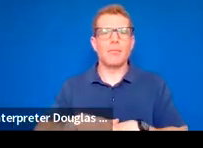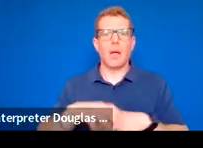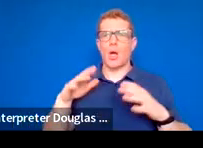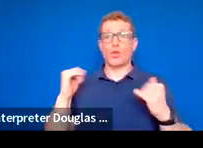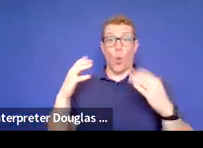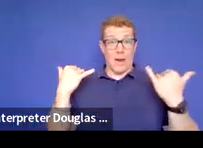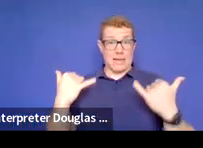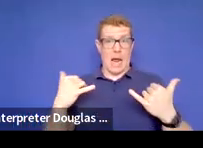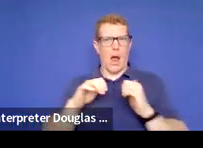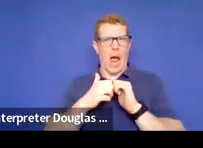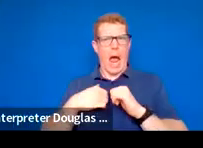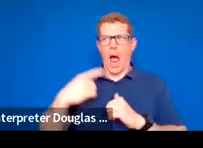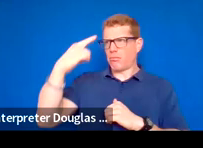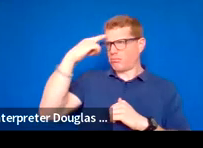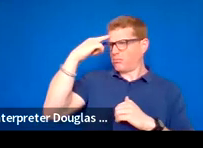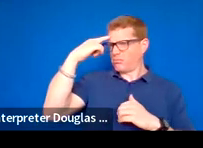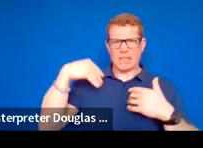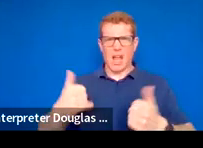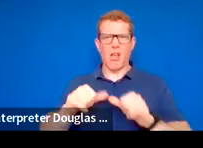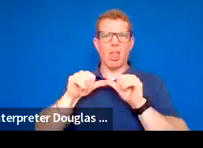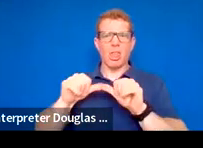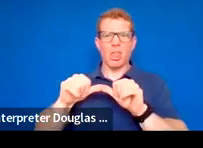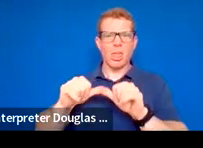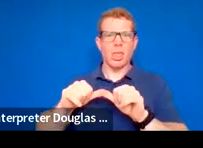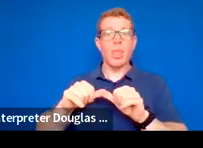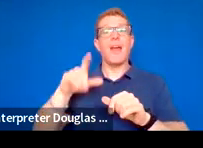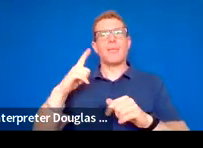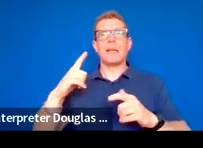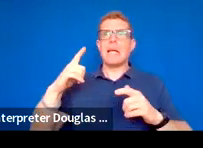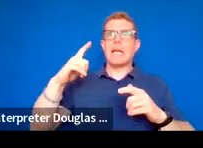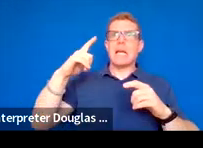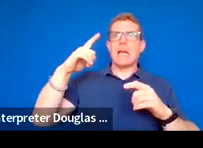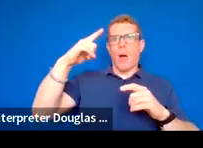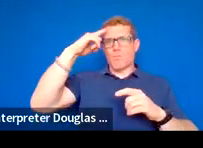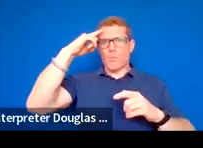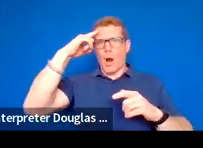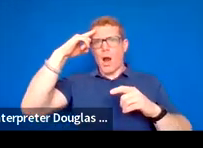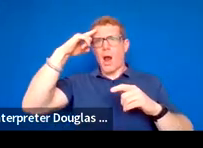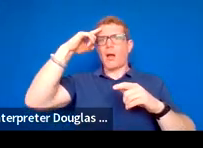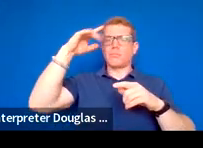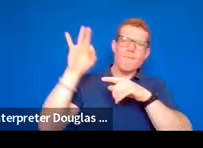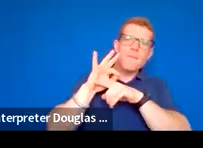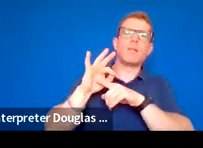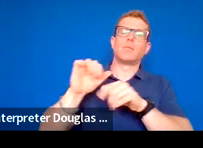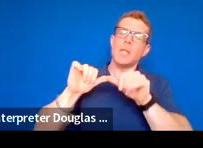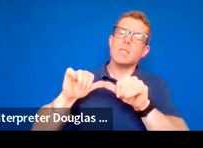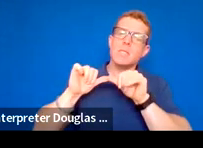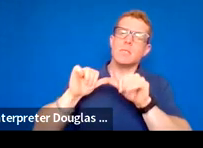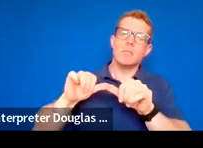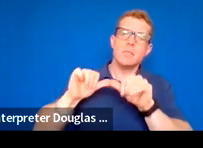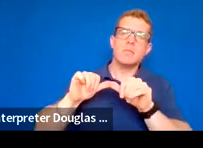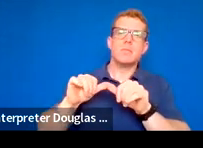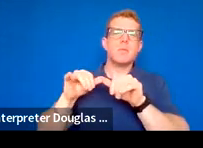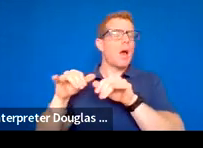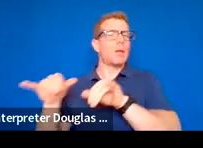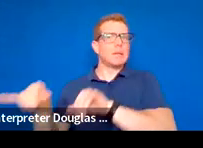We get that brain really pumping? Okay, pretty simple. We need to pump that blood to the brain just like you do pump your bread blood to your heart exercise.